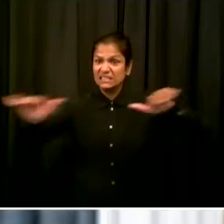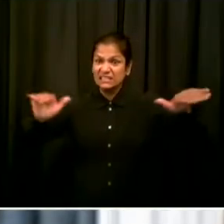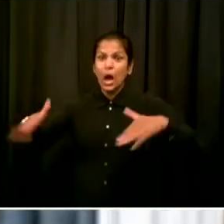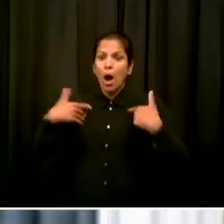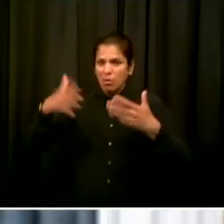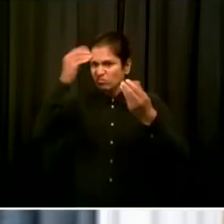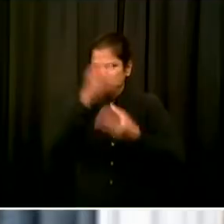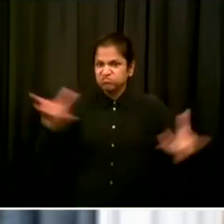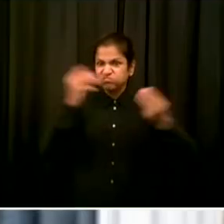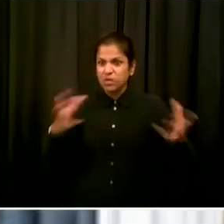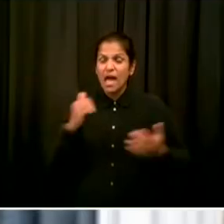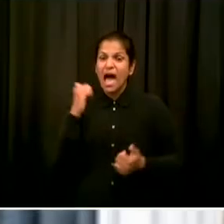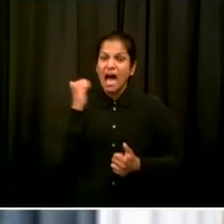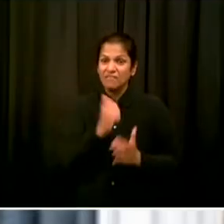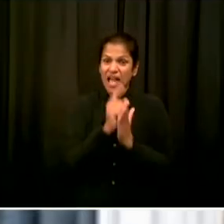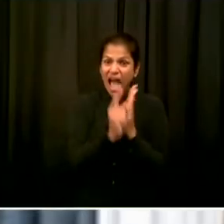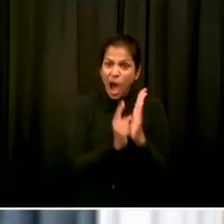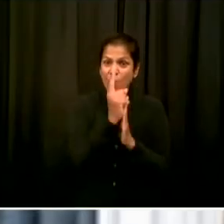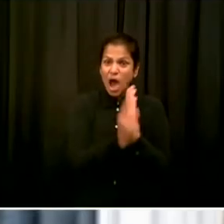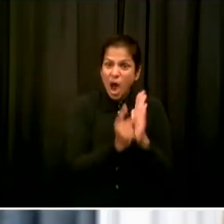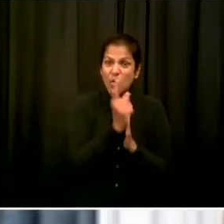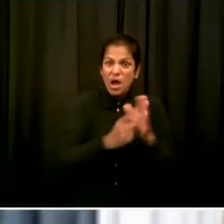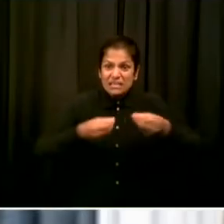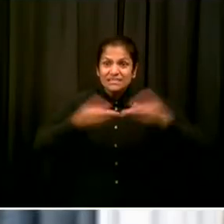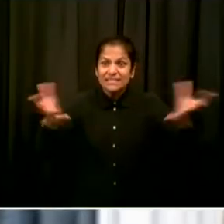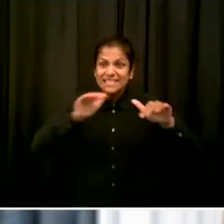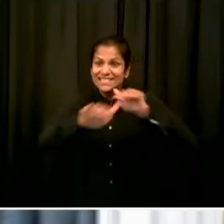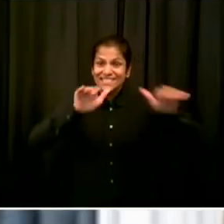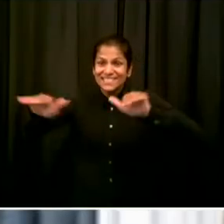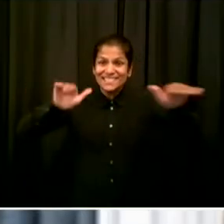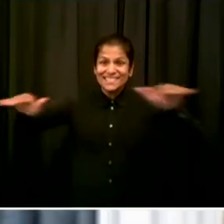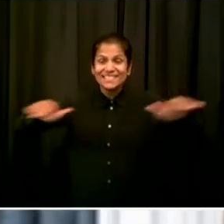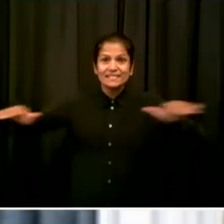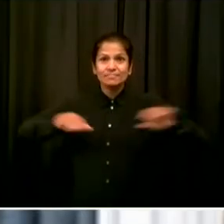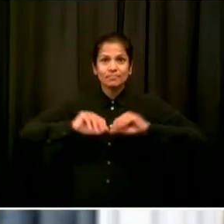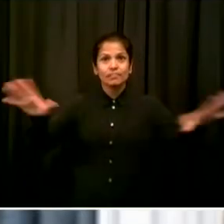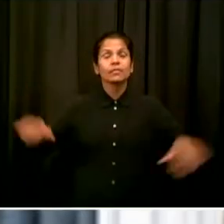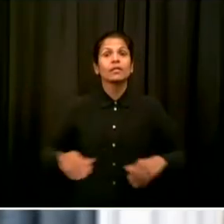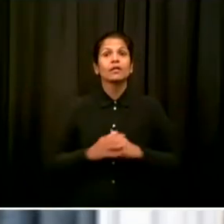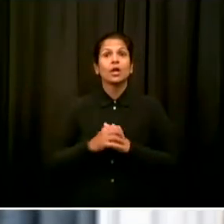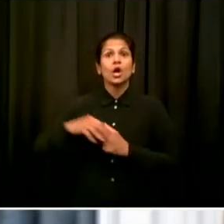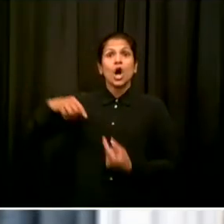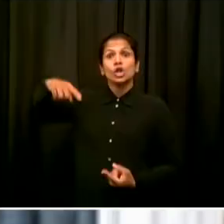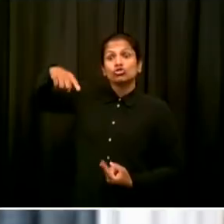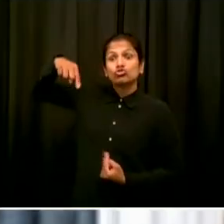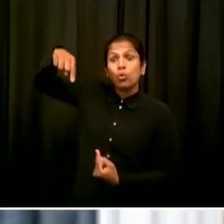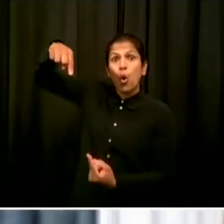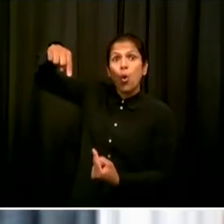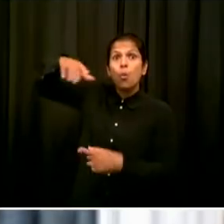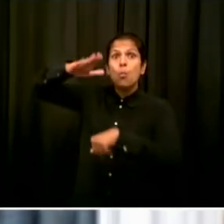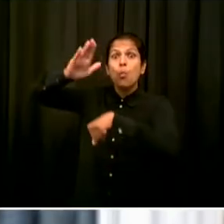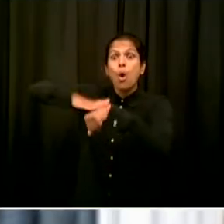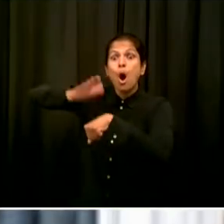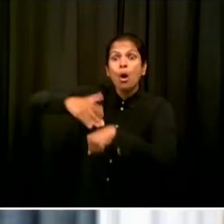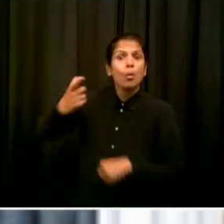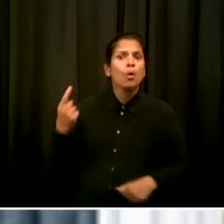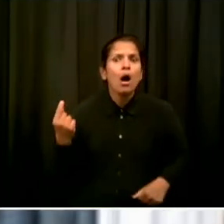EASTERN STATES AND WE ARE LIKELY TO SEE TORNADO WARNINGS